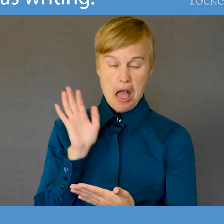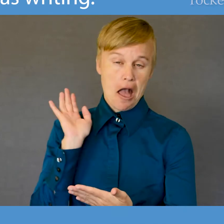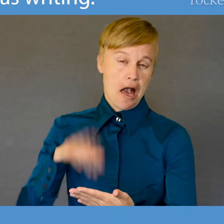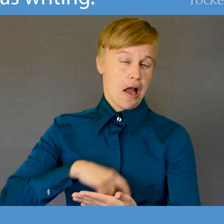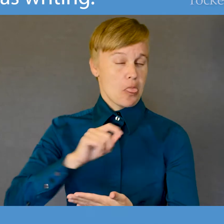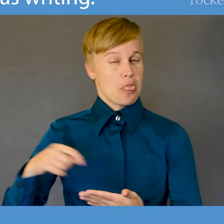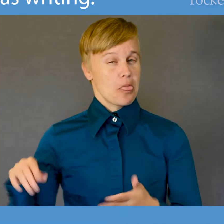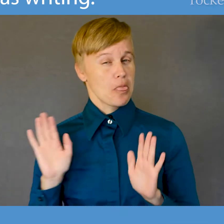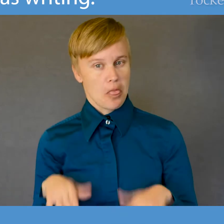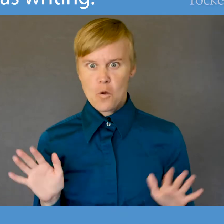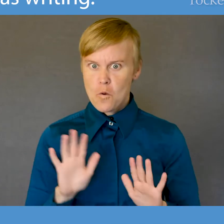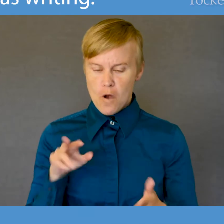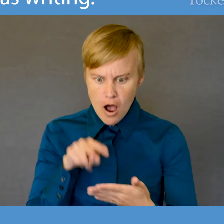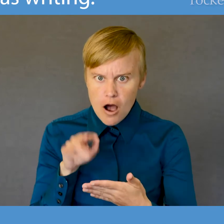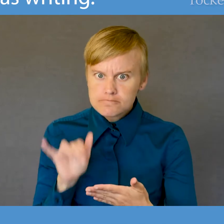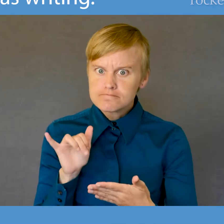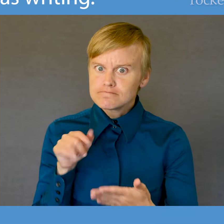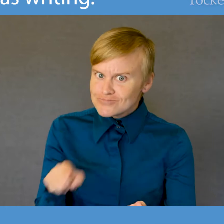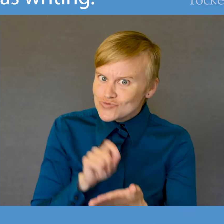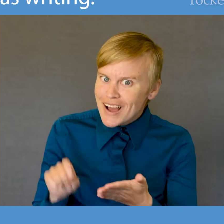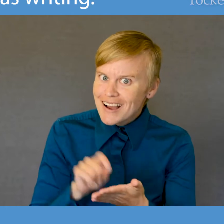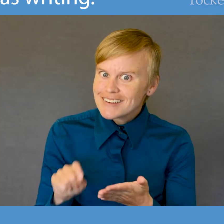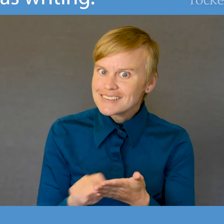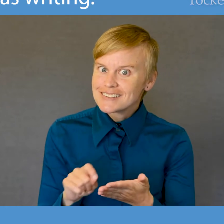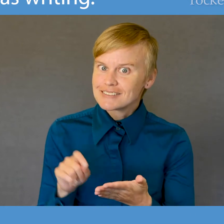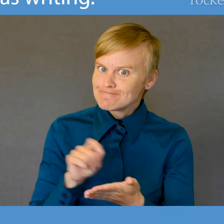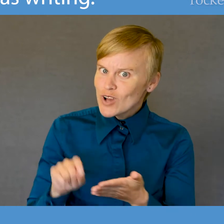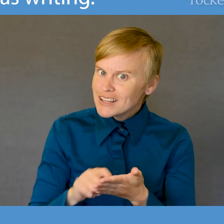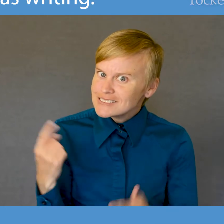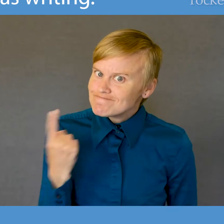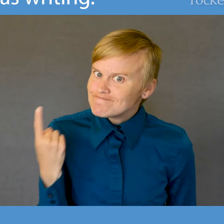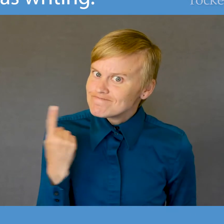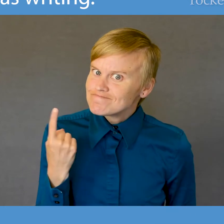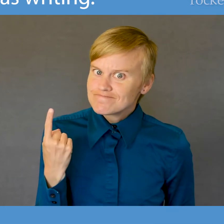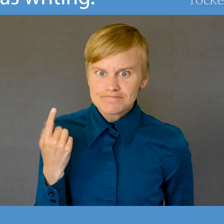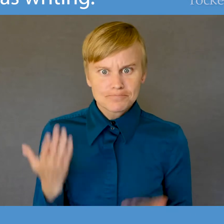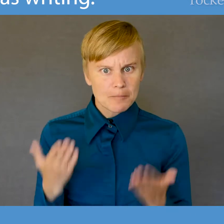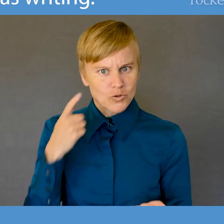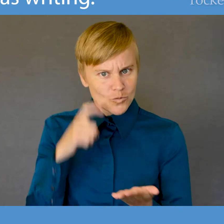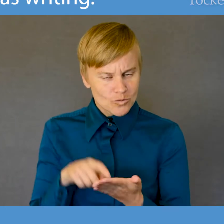instead of thinking of that as just scribbles, talk about it as writing, or use the writing in a task.